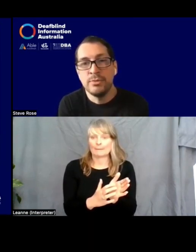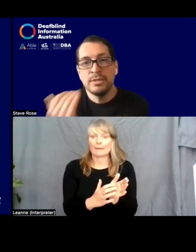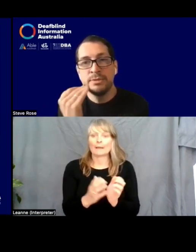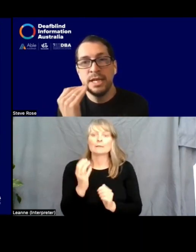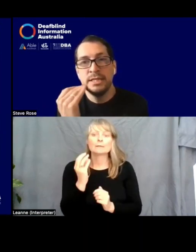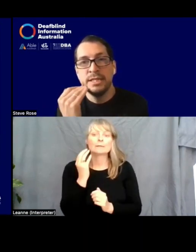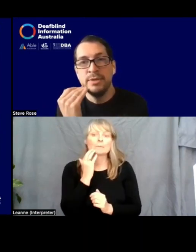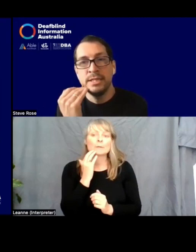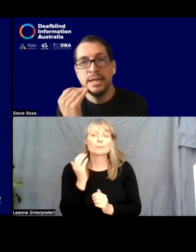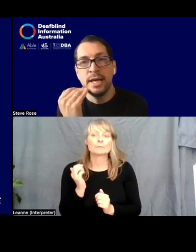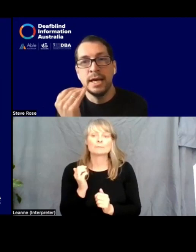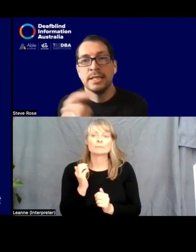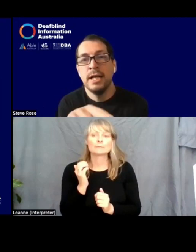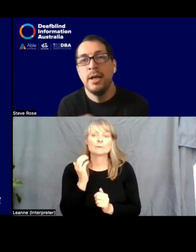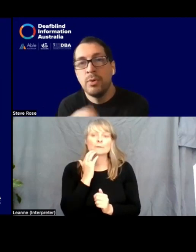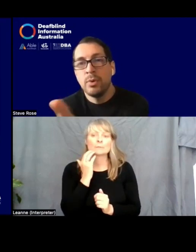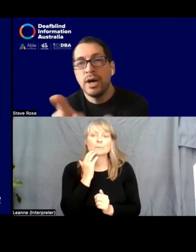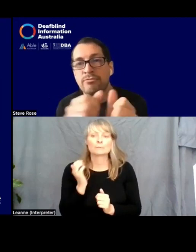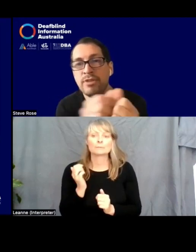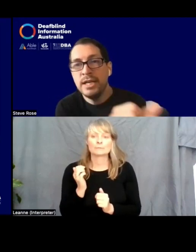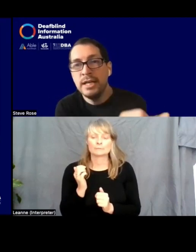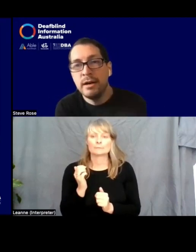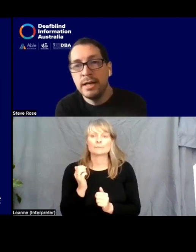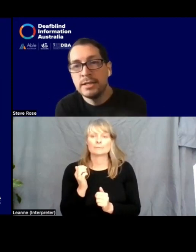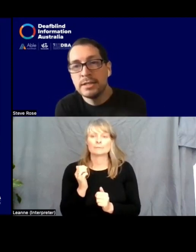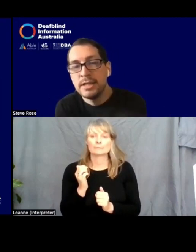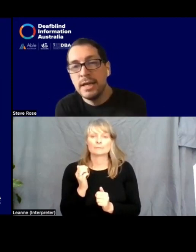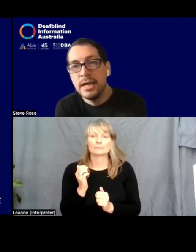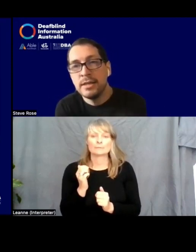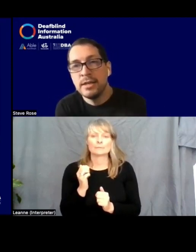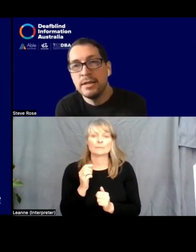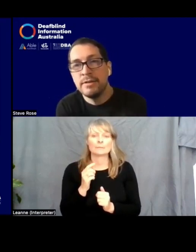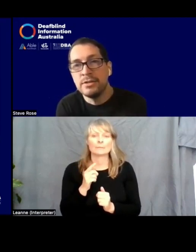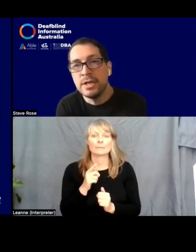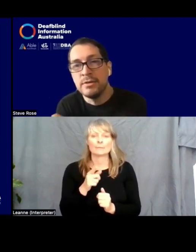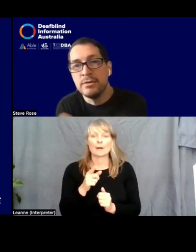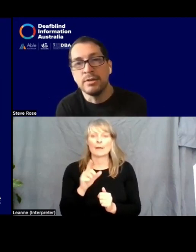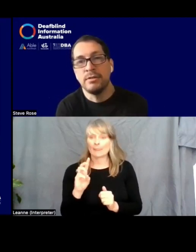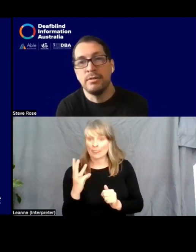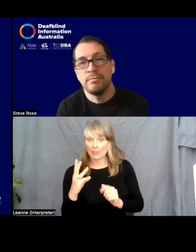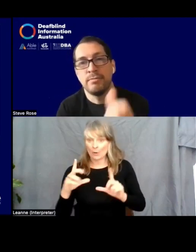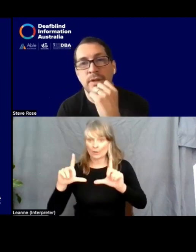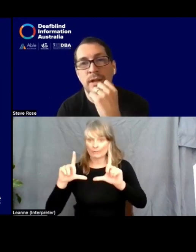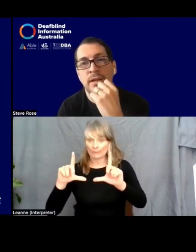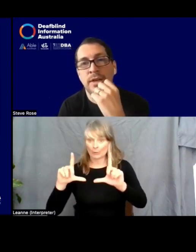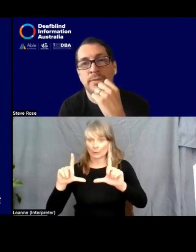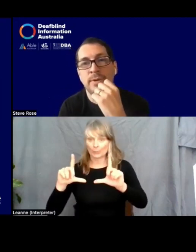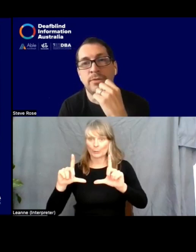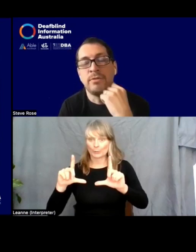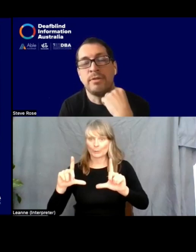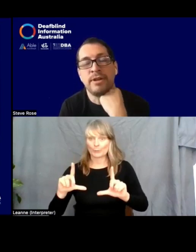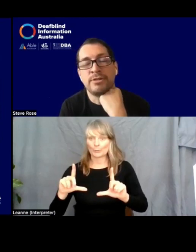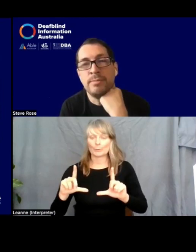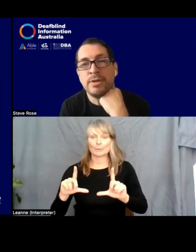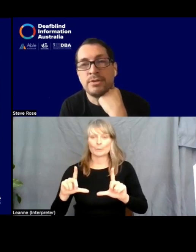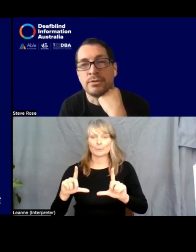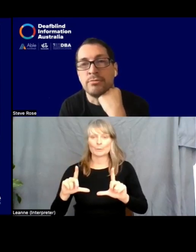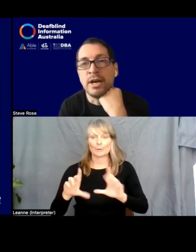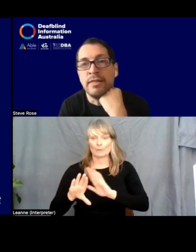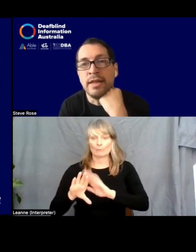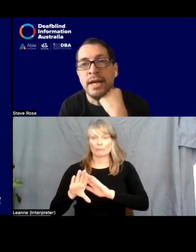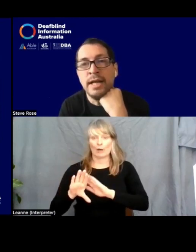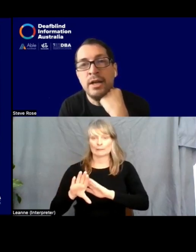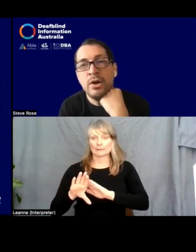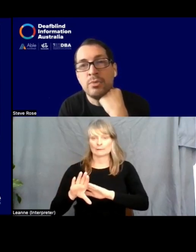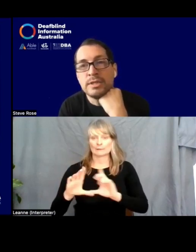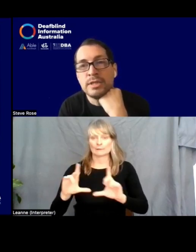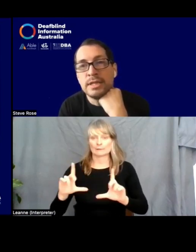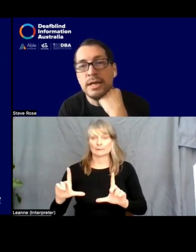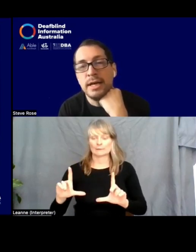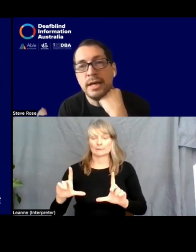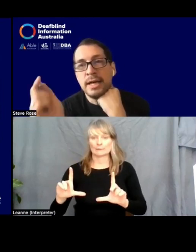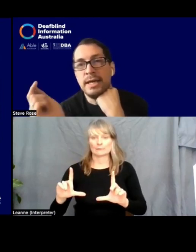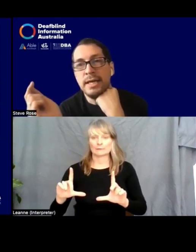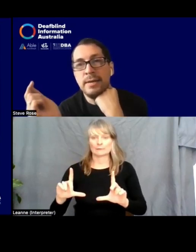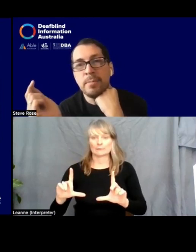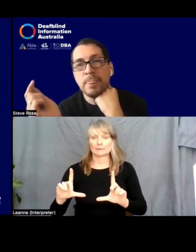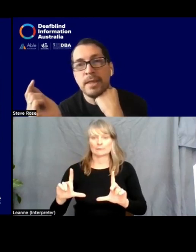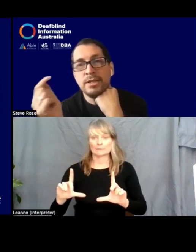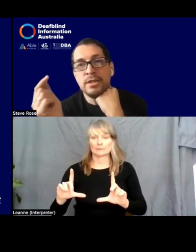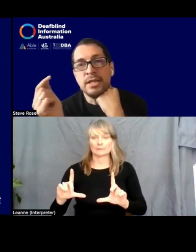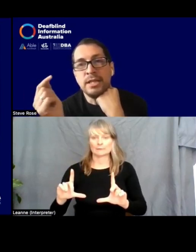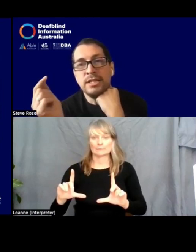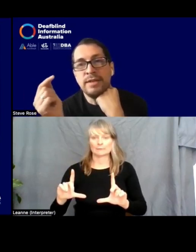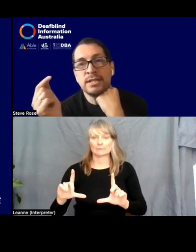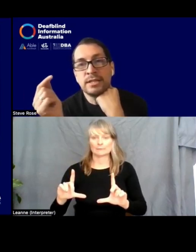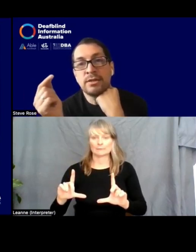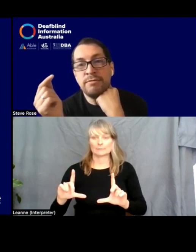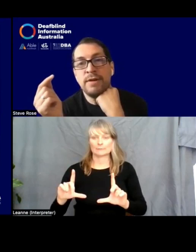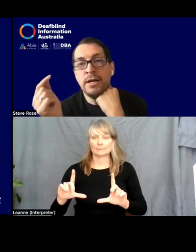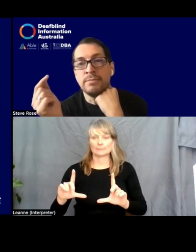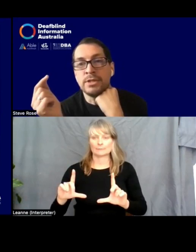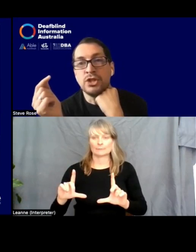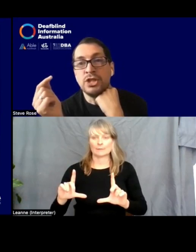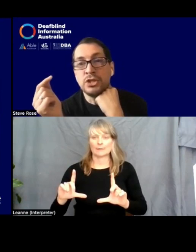with his other hand, but what I really liked in the third photo on the right there, was that the intervenor confirms